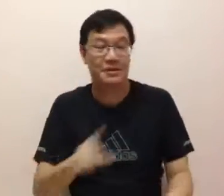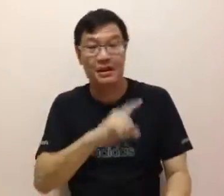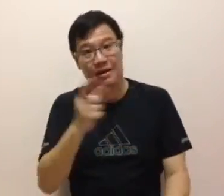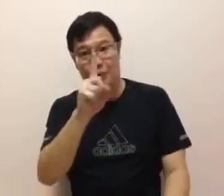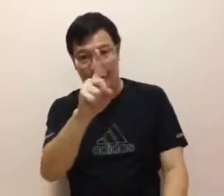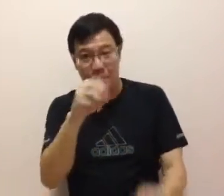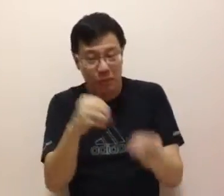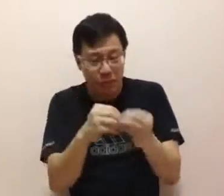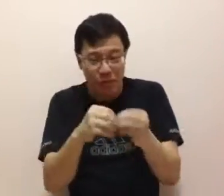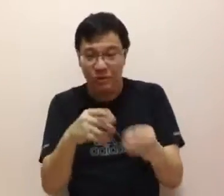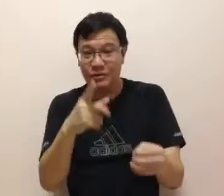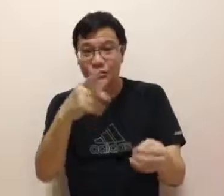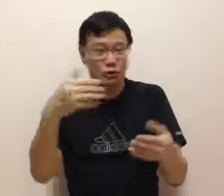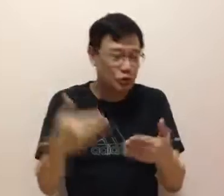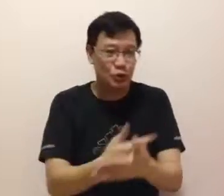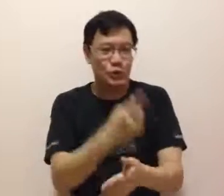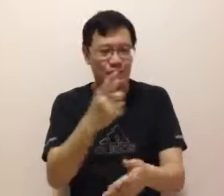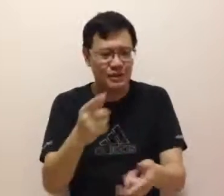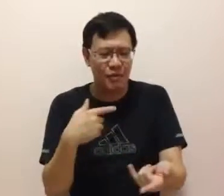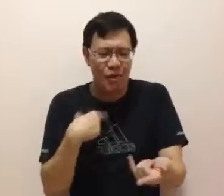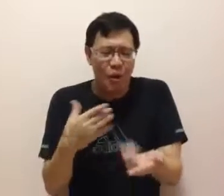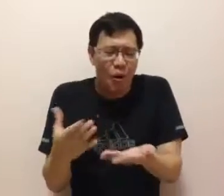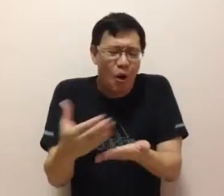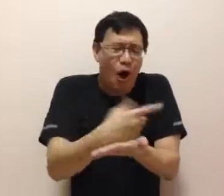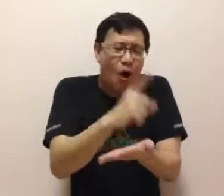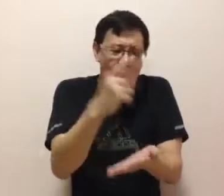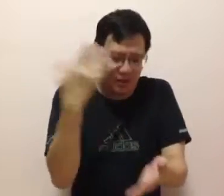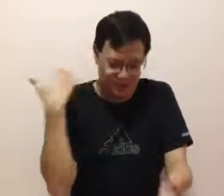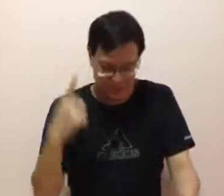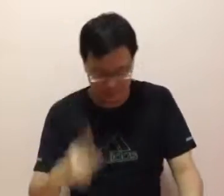Oh well. One more- a new one that I collected a while back.